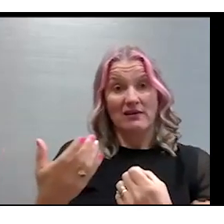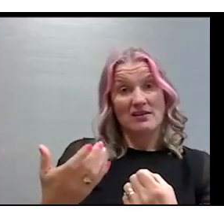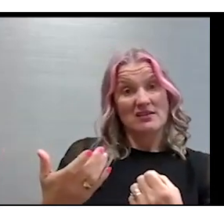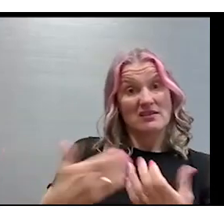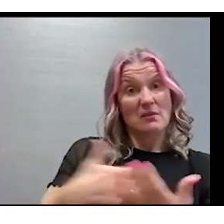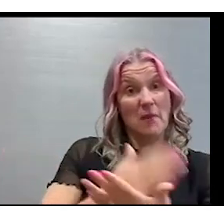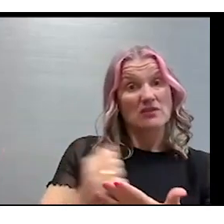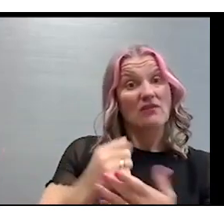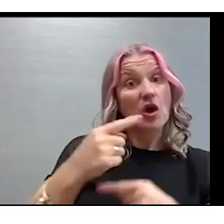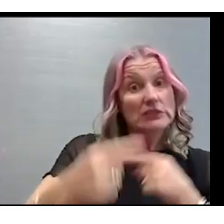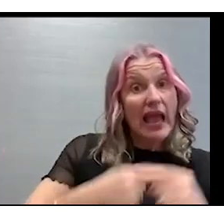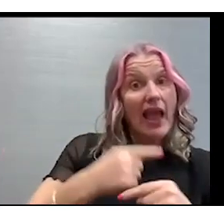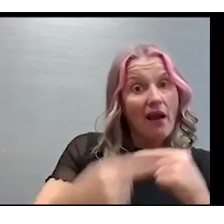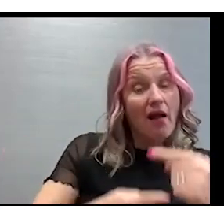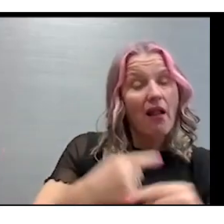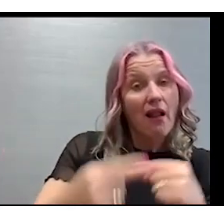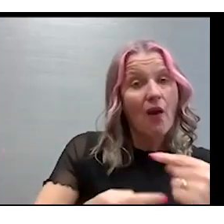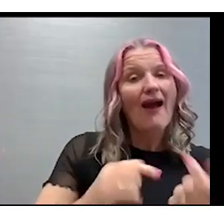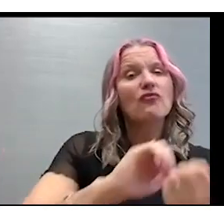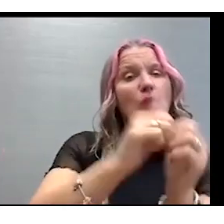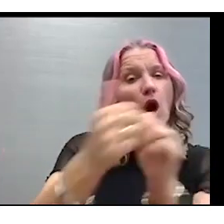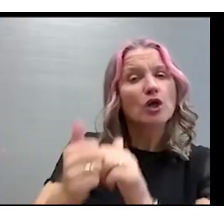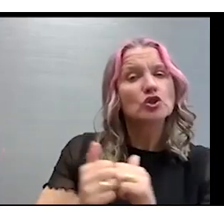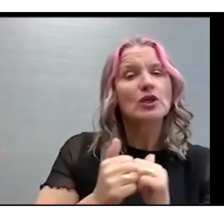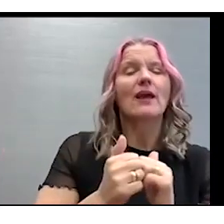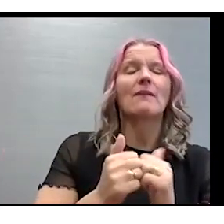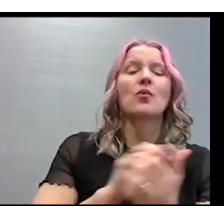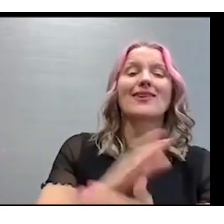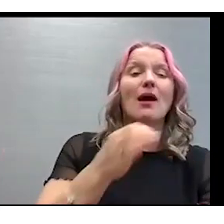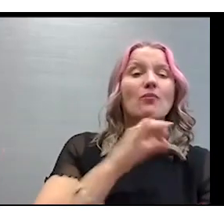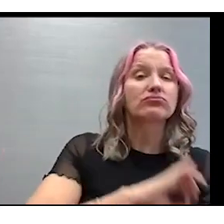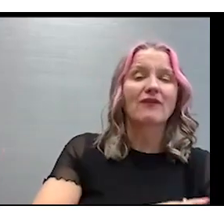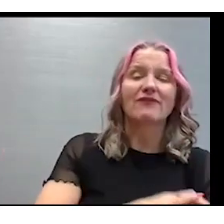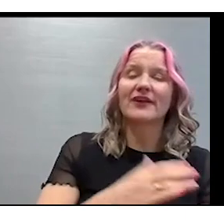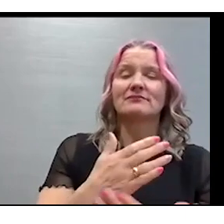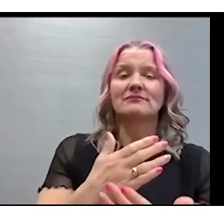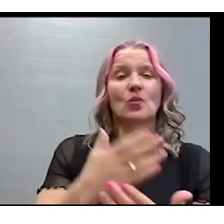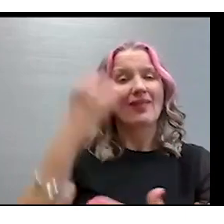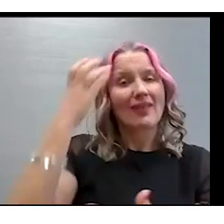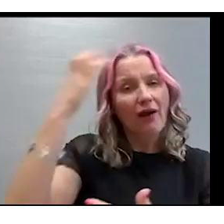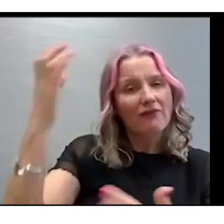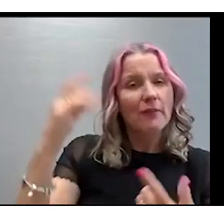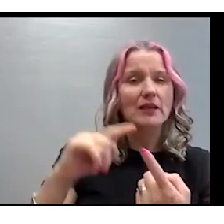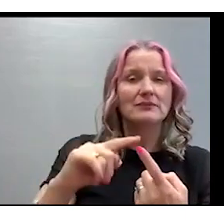And I mentioned that we have partnerships with nonprofits with government organisations.